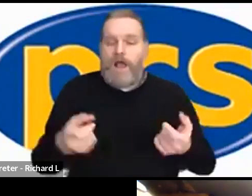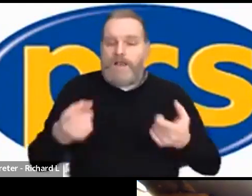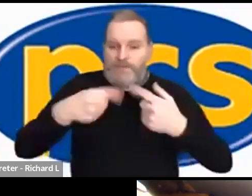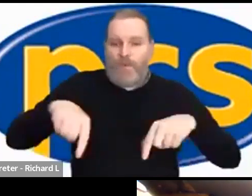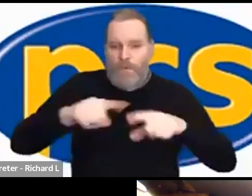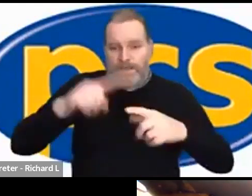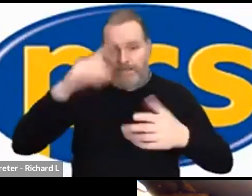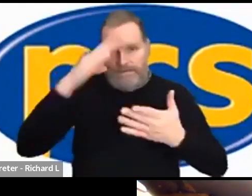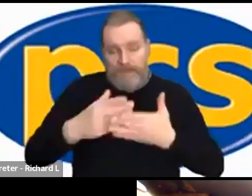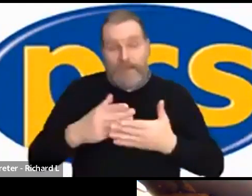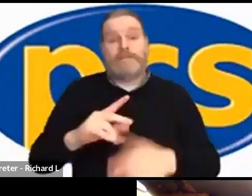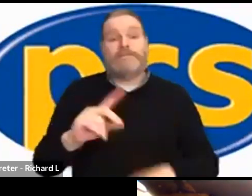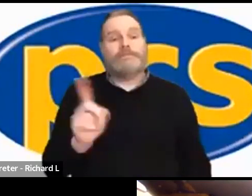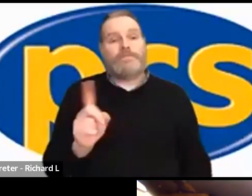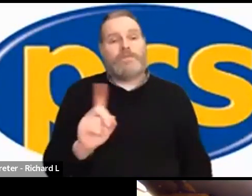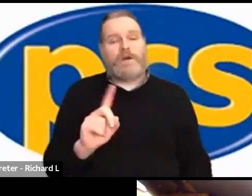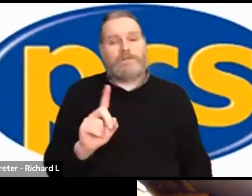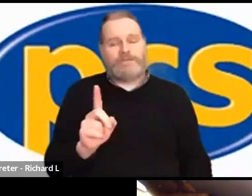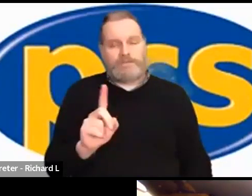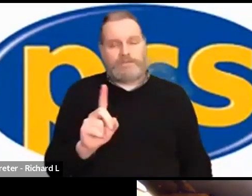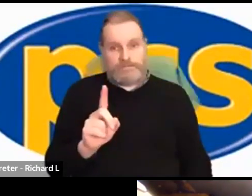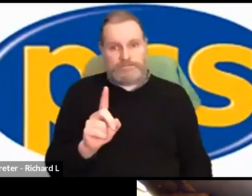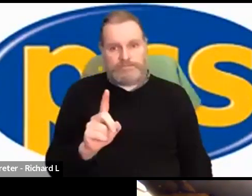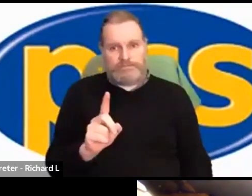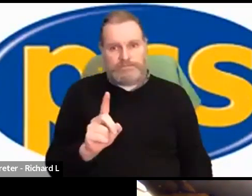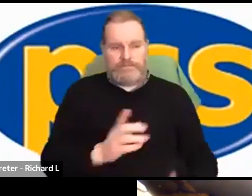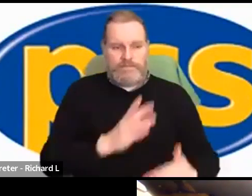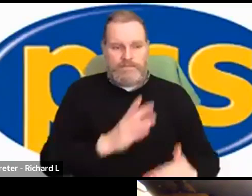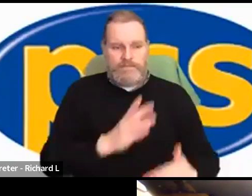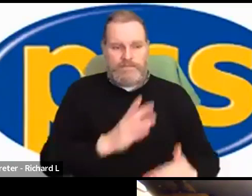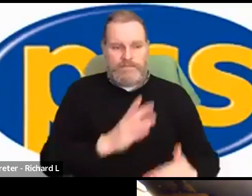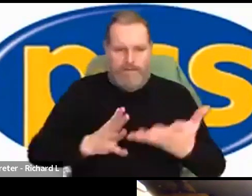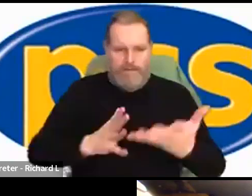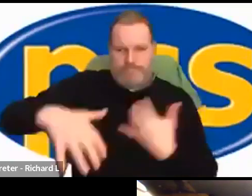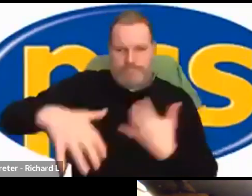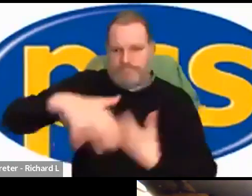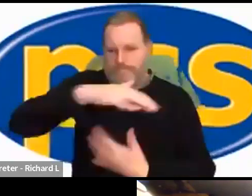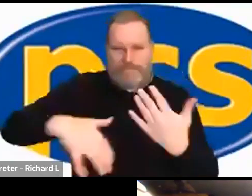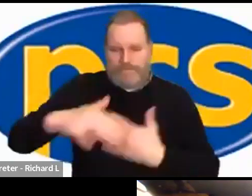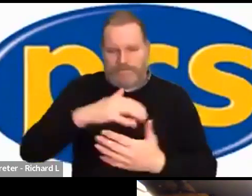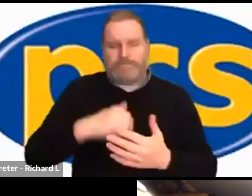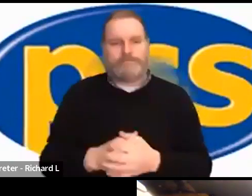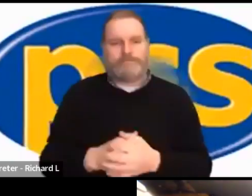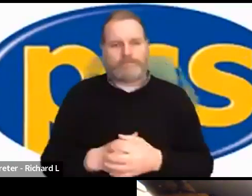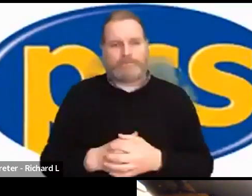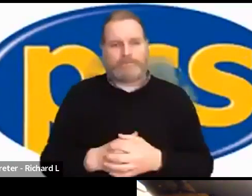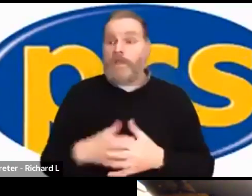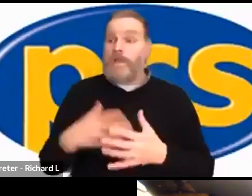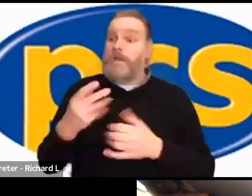So we came to the conclusion that a that a company excuse me excuse me, fract of me of them.